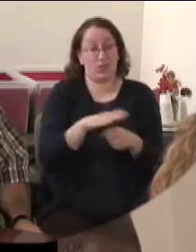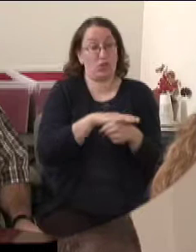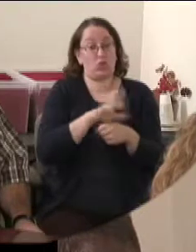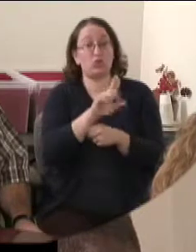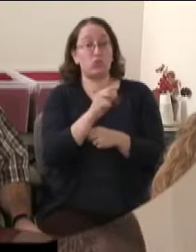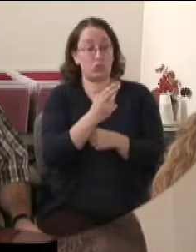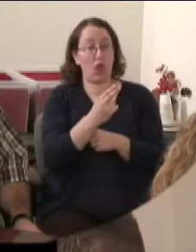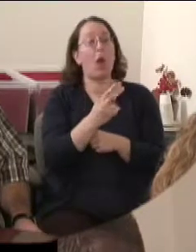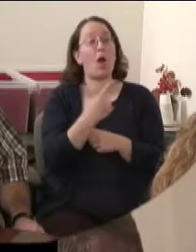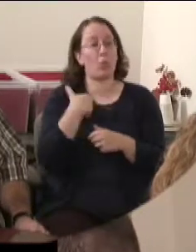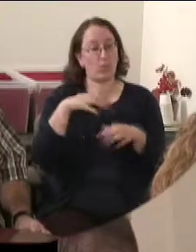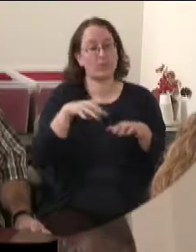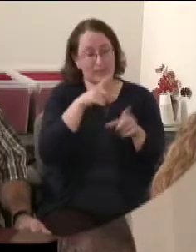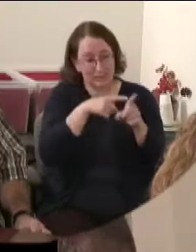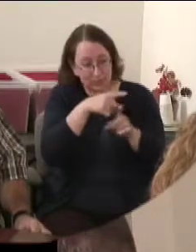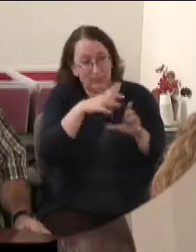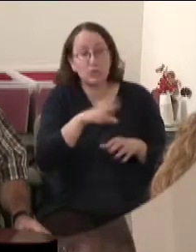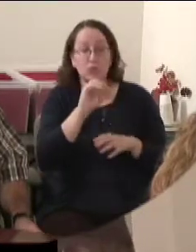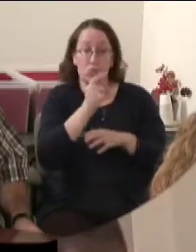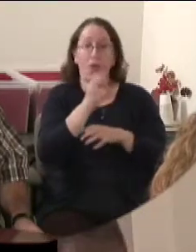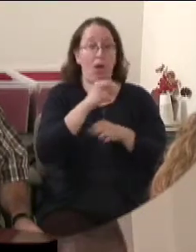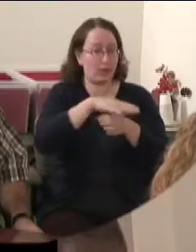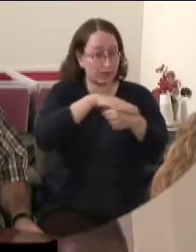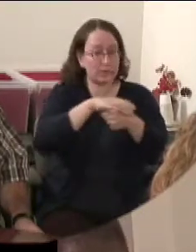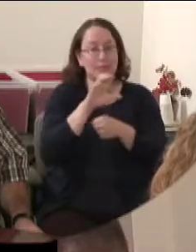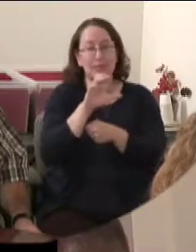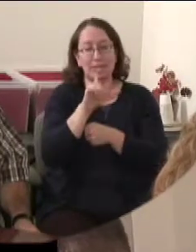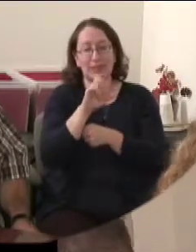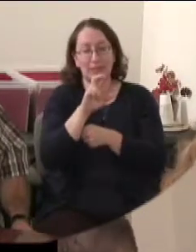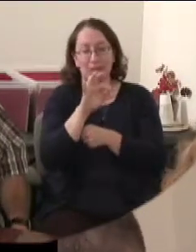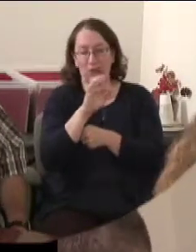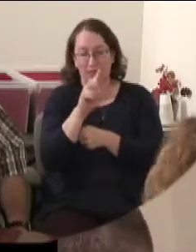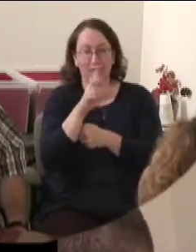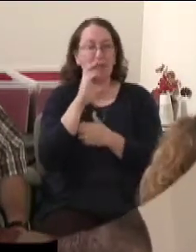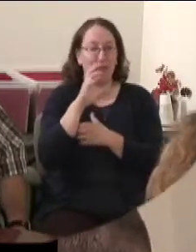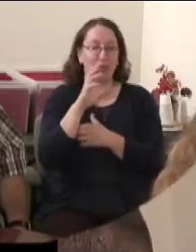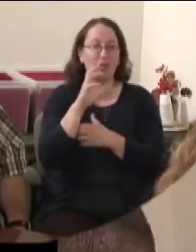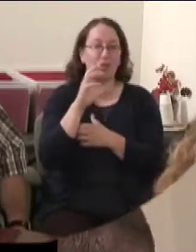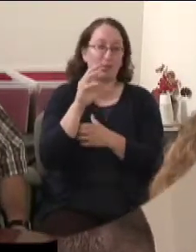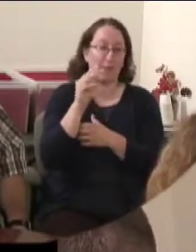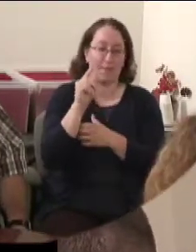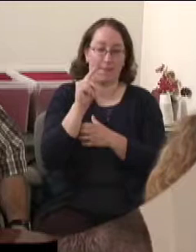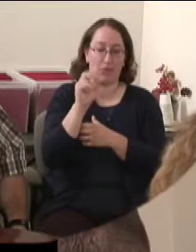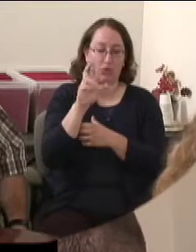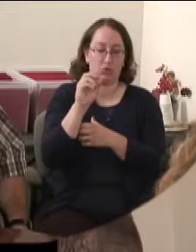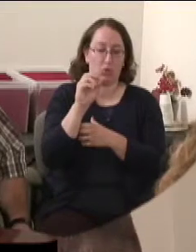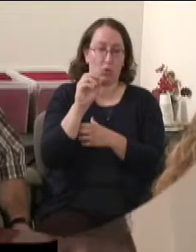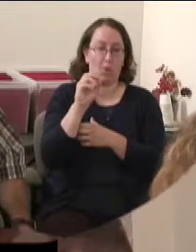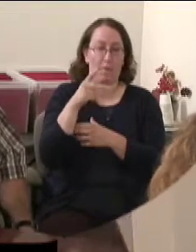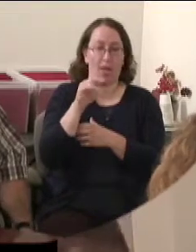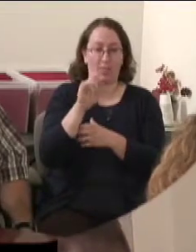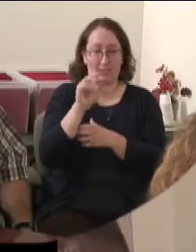and we did it specific to the Ogden-Clearfield Statistical Area, MSA,